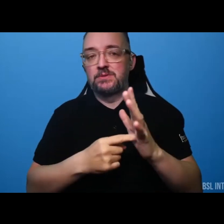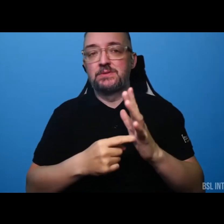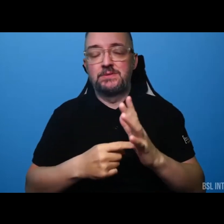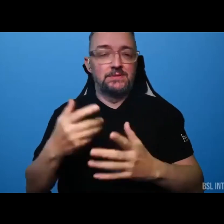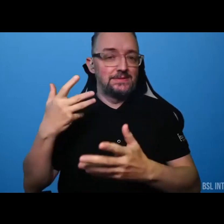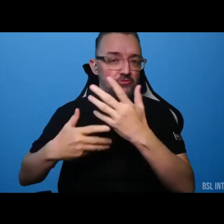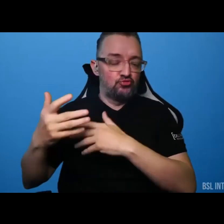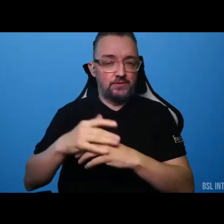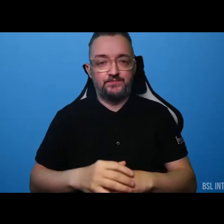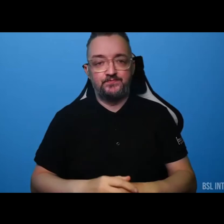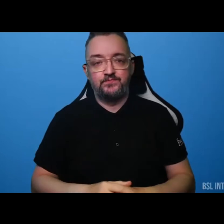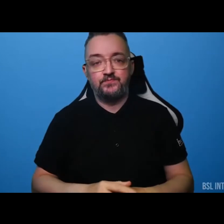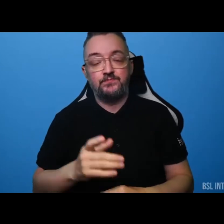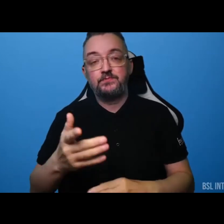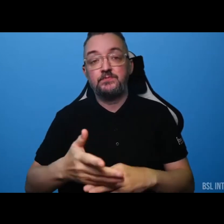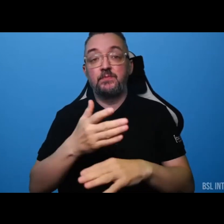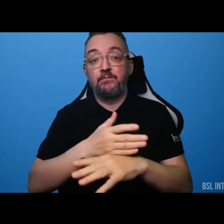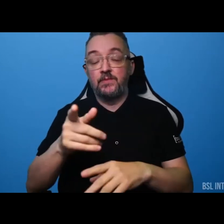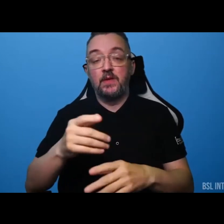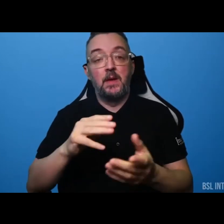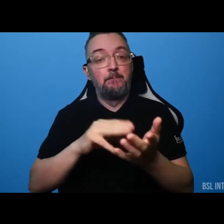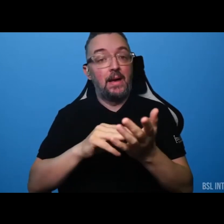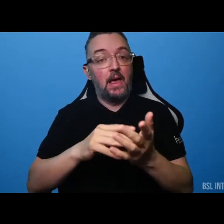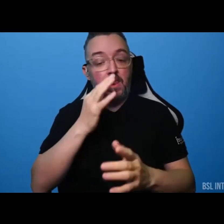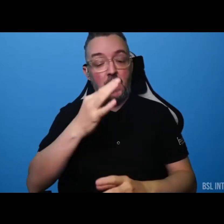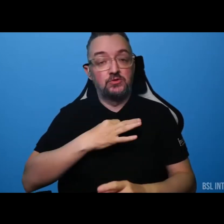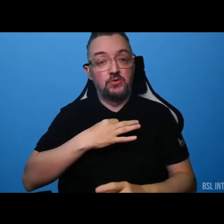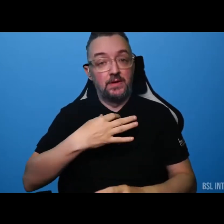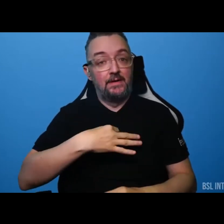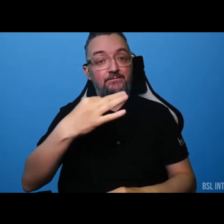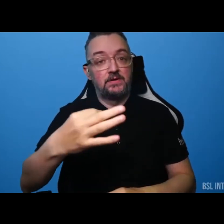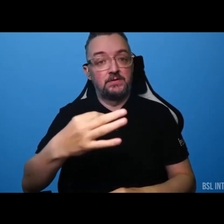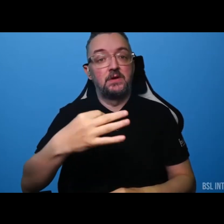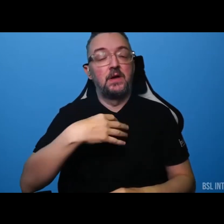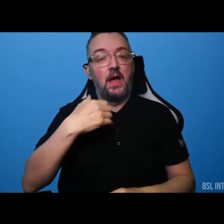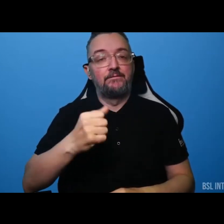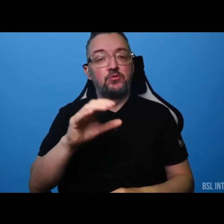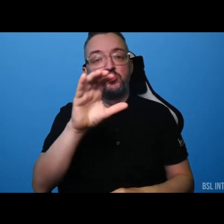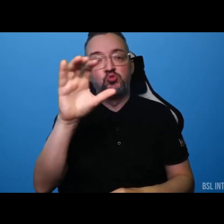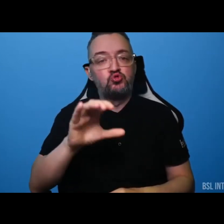So before I invite Michael to join us, I just want to draw your attention to some Zoom functions